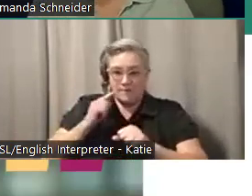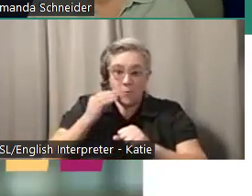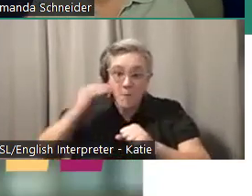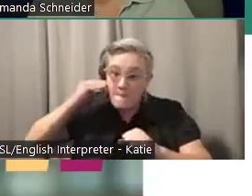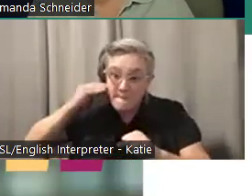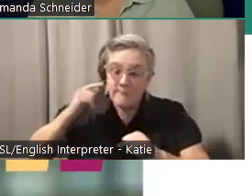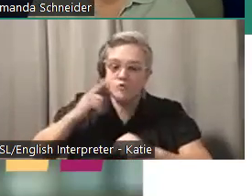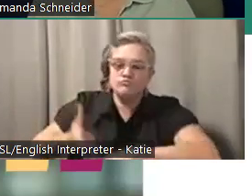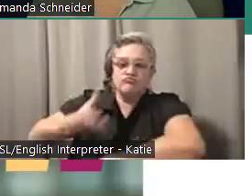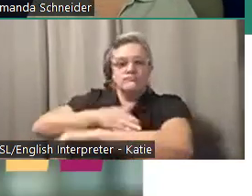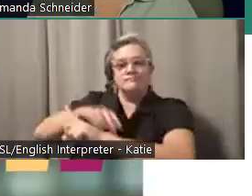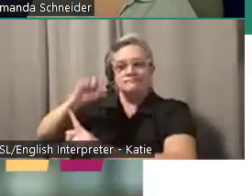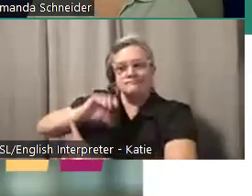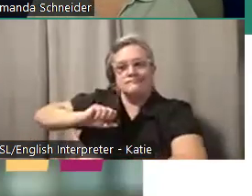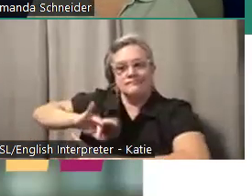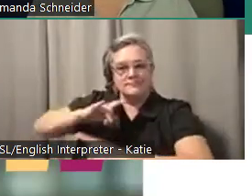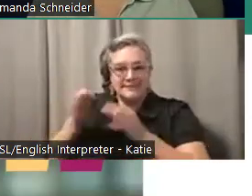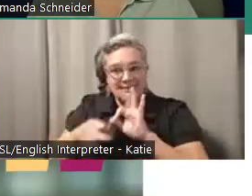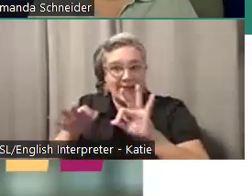to increase that language time. Um…